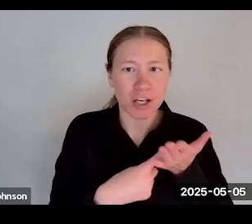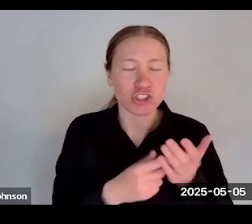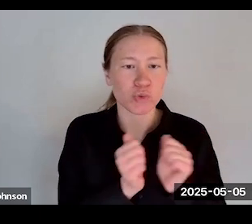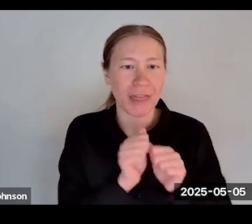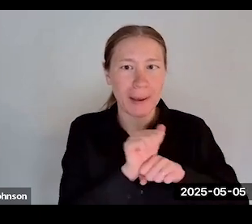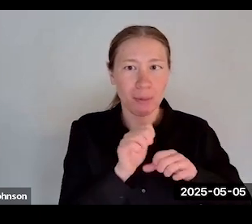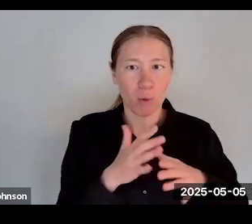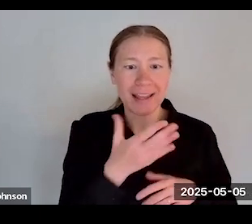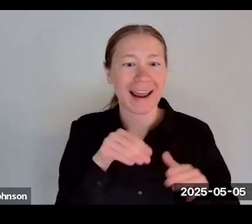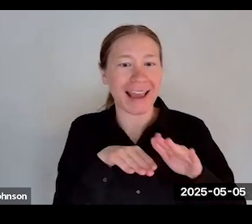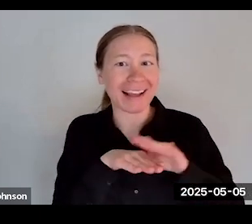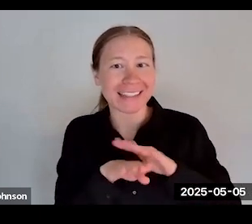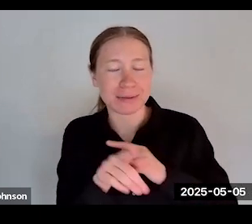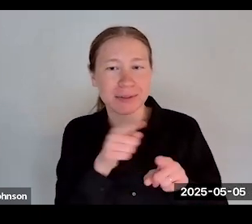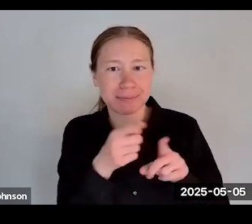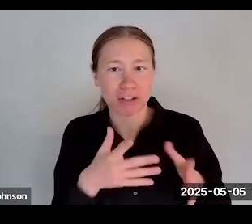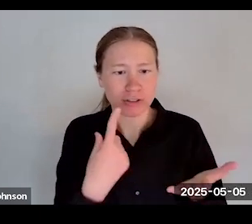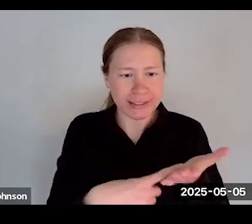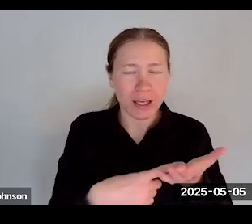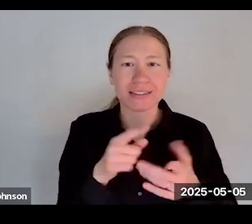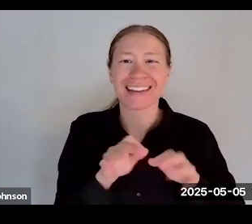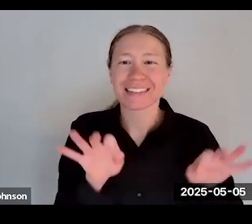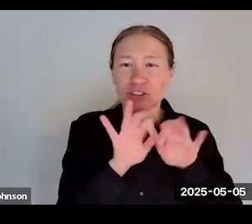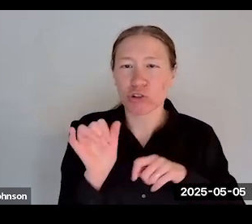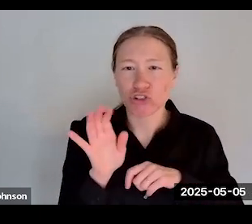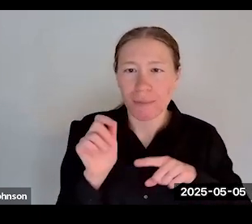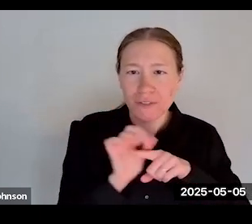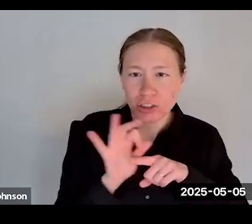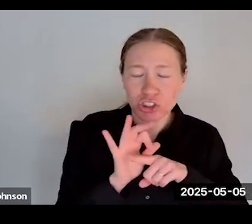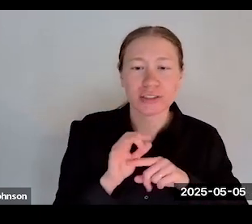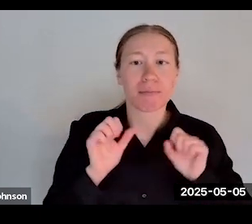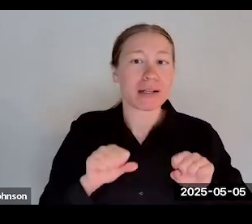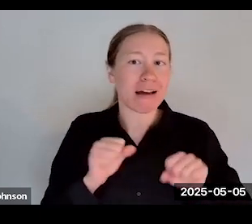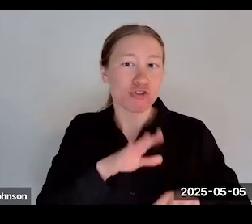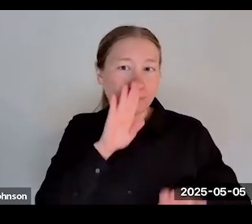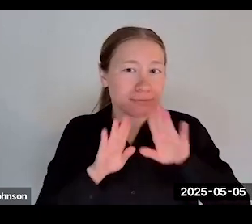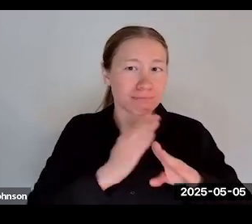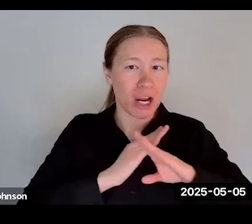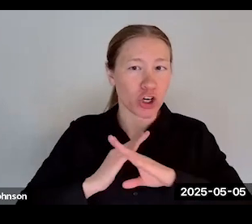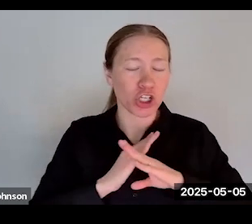discussing essential job functions, potential barriers, and the limitations of the employee's condition.